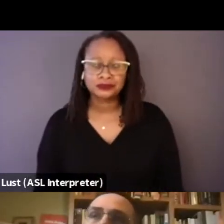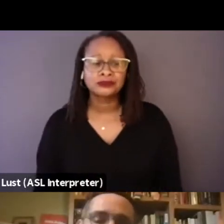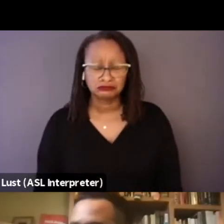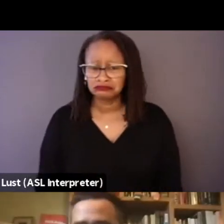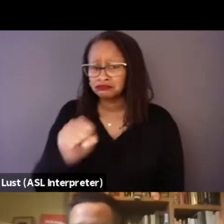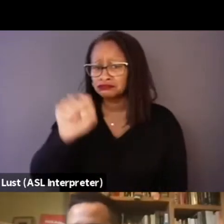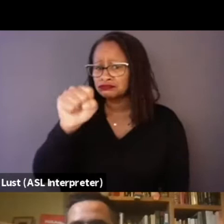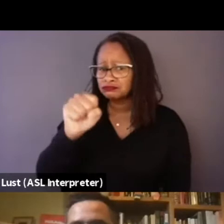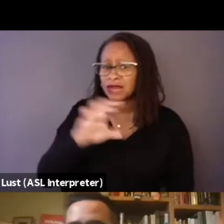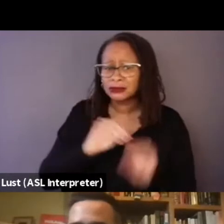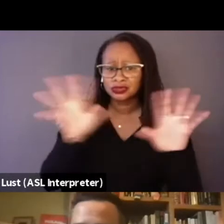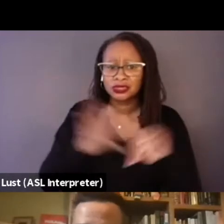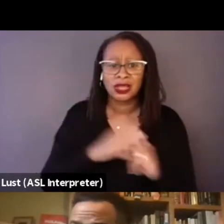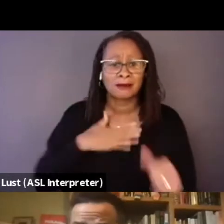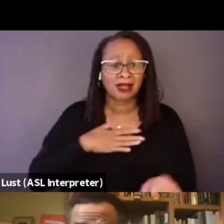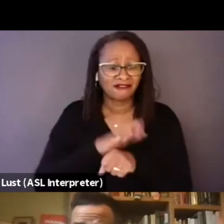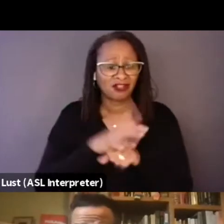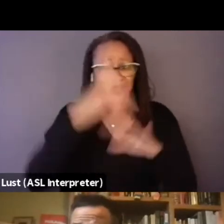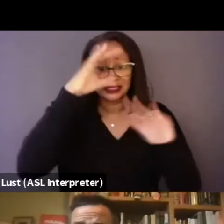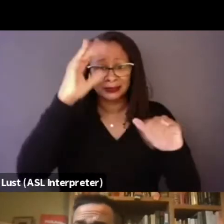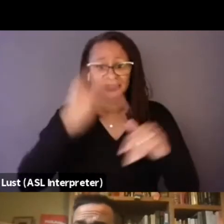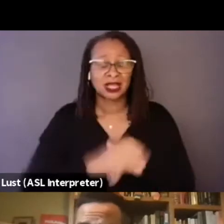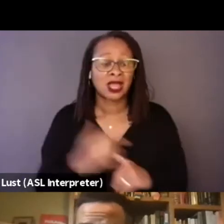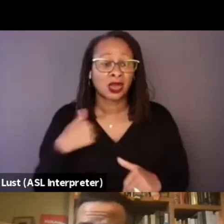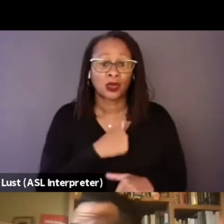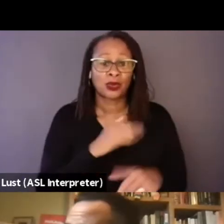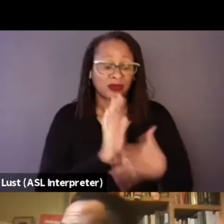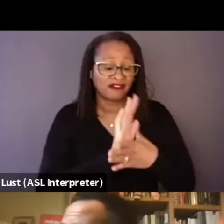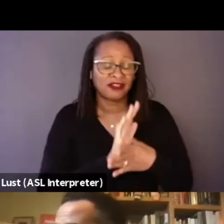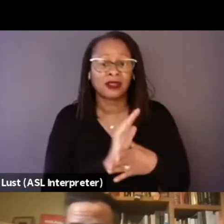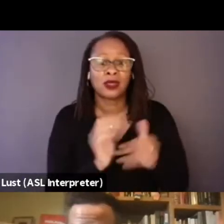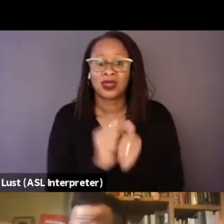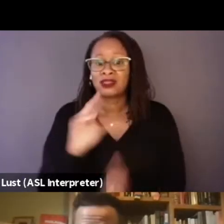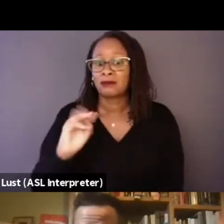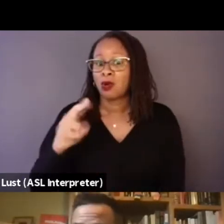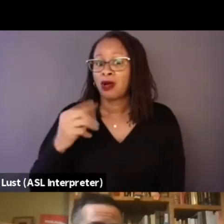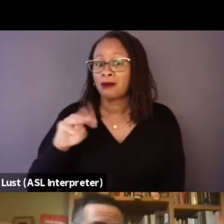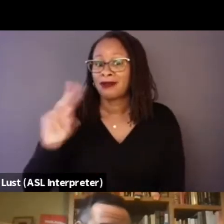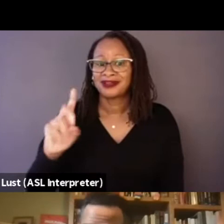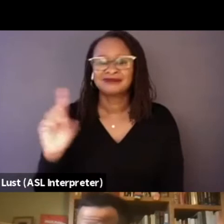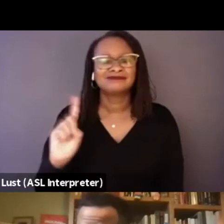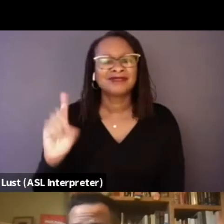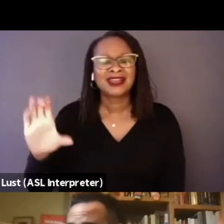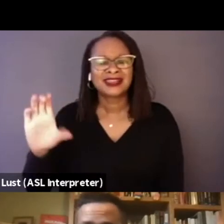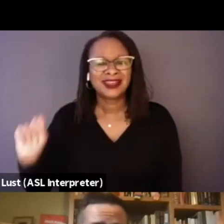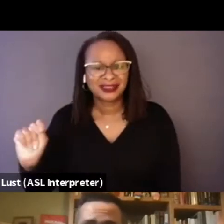I mean, my full expectation was that we were just going to film with Mohamad in Connecticut and that was going to be it. And we were going to show him making his art